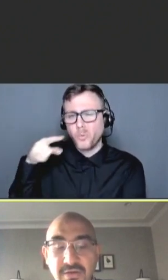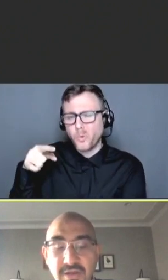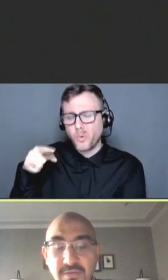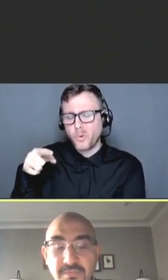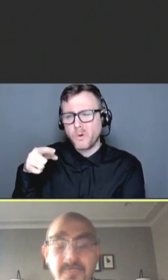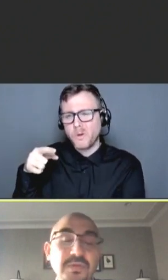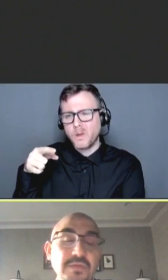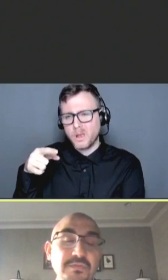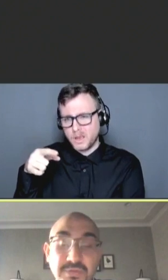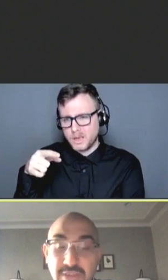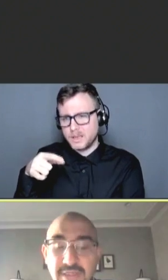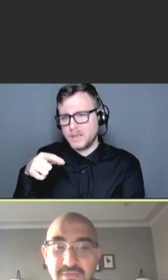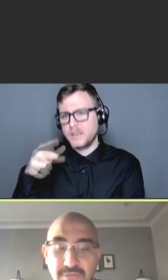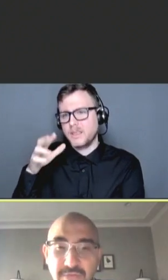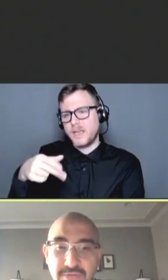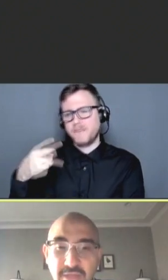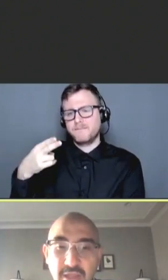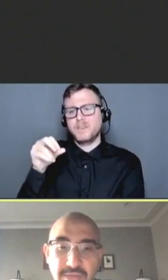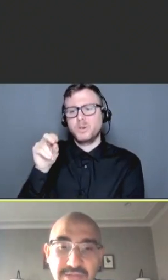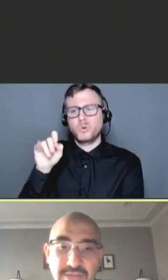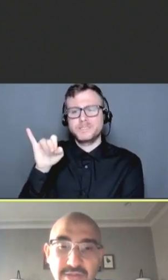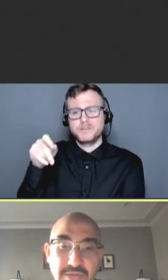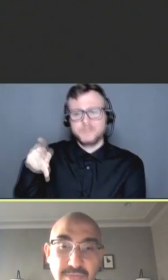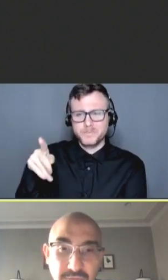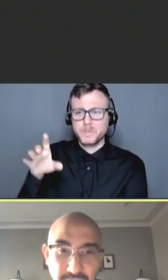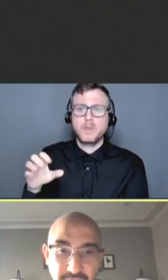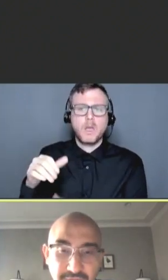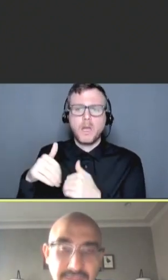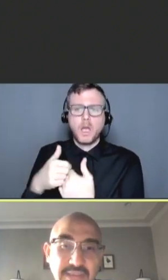for the -- phenotypically for the -- how these cells are responding to the vaccine.